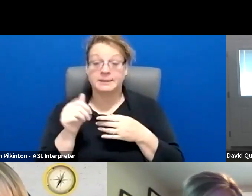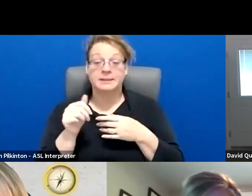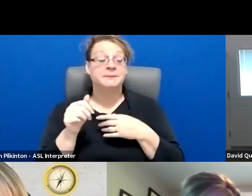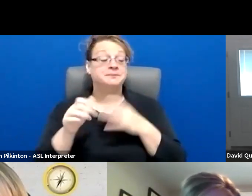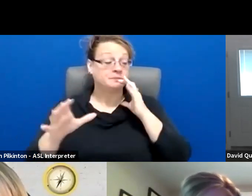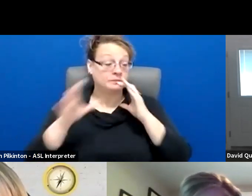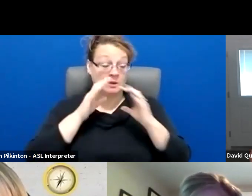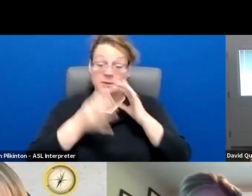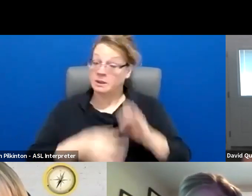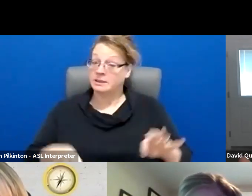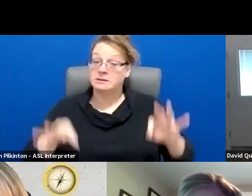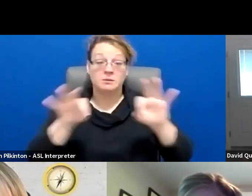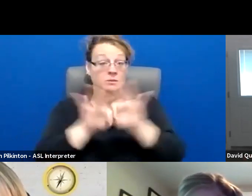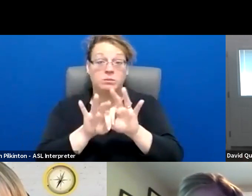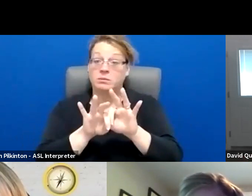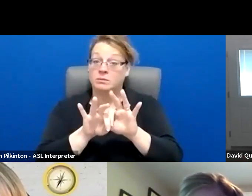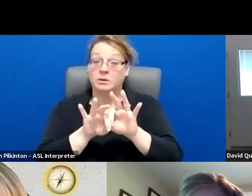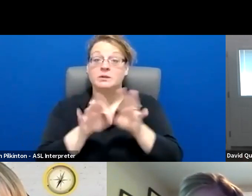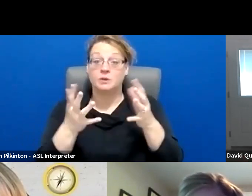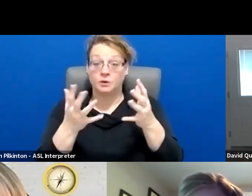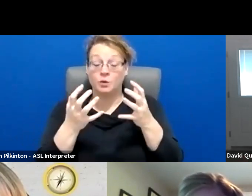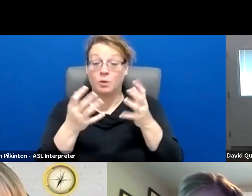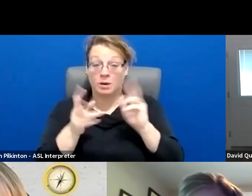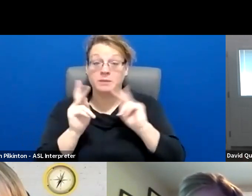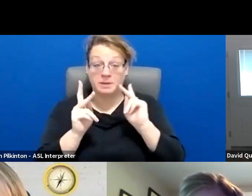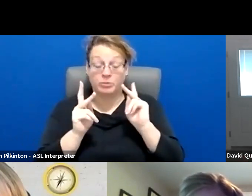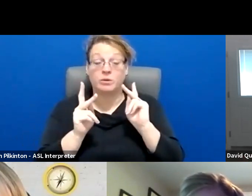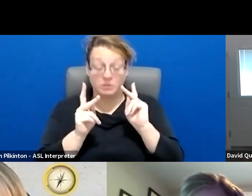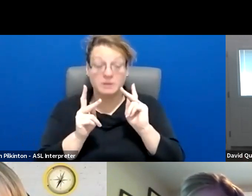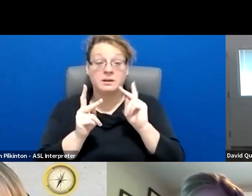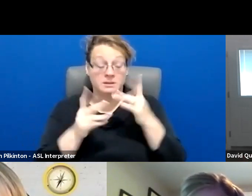It is a lot of planning.